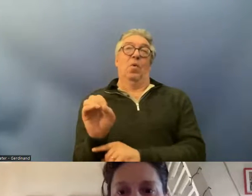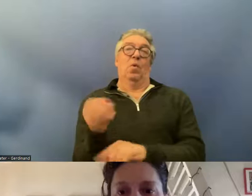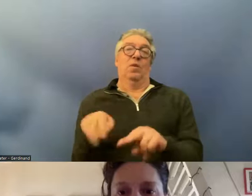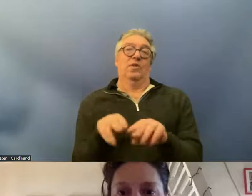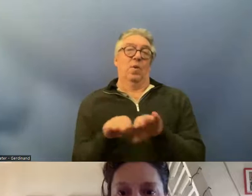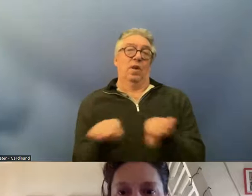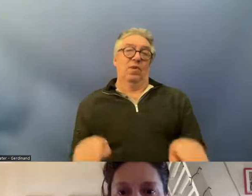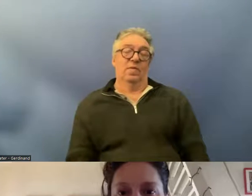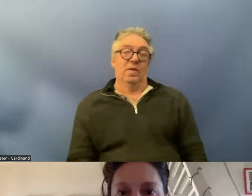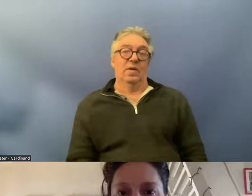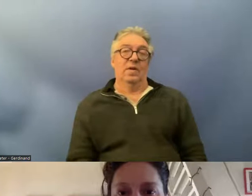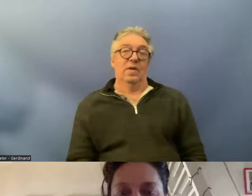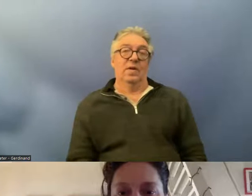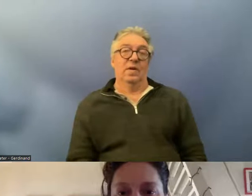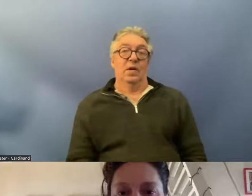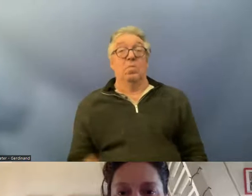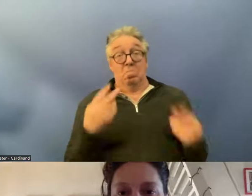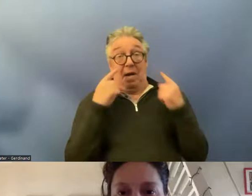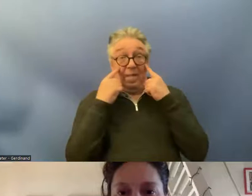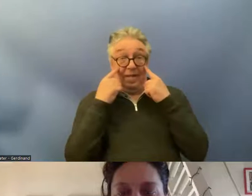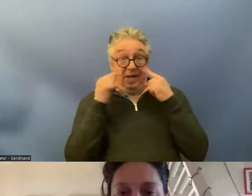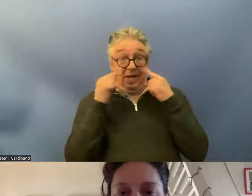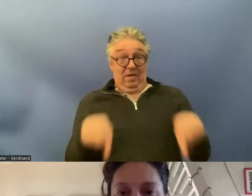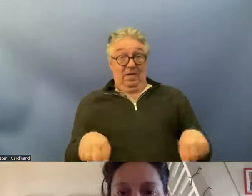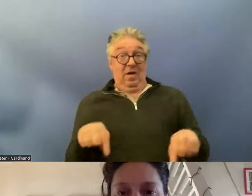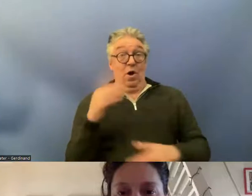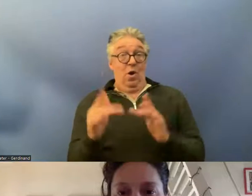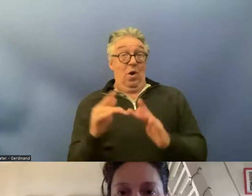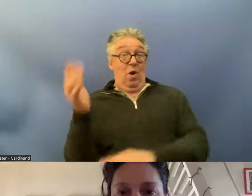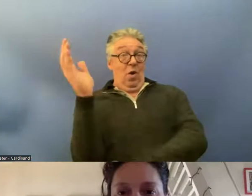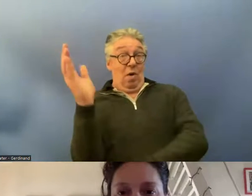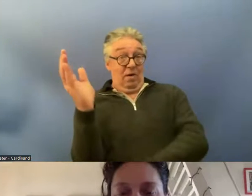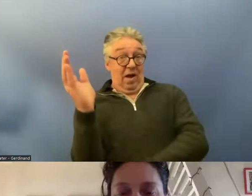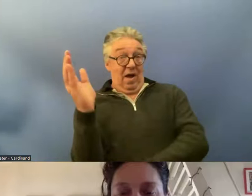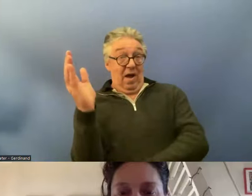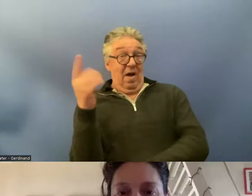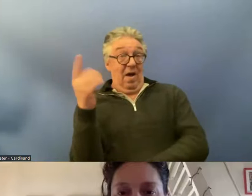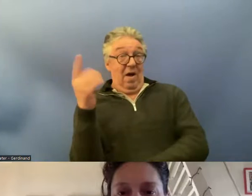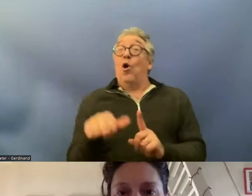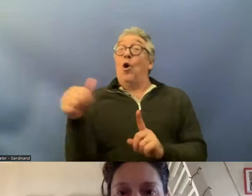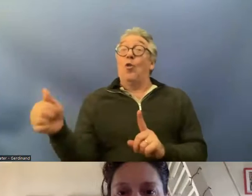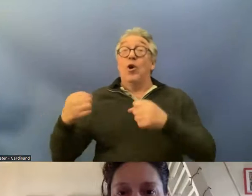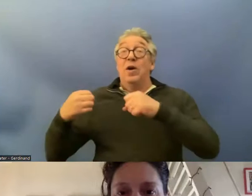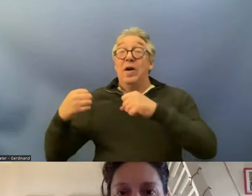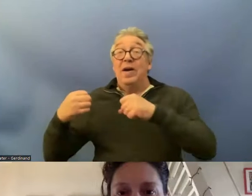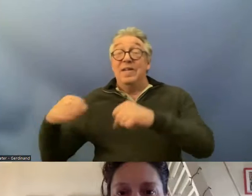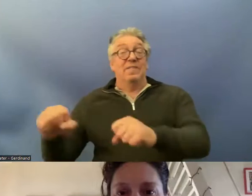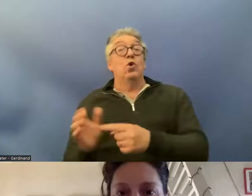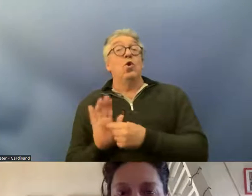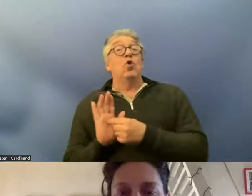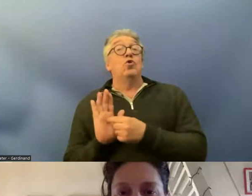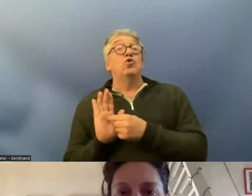I think this webinar, with many other existing initiatives, speak to the fact that we are